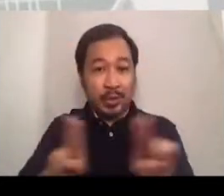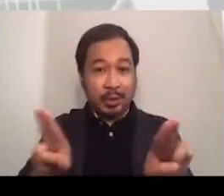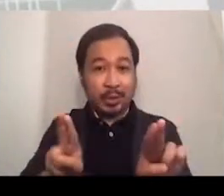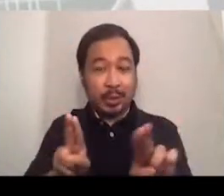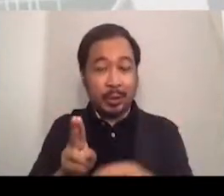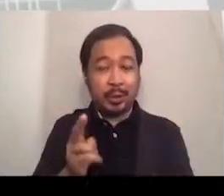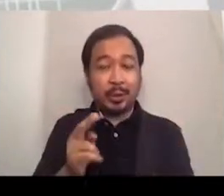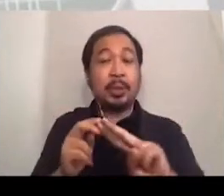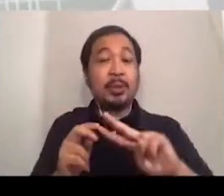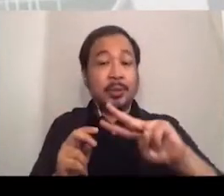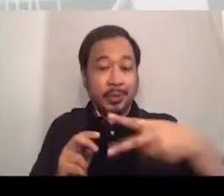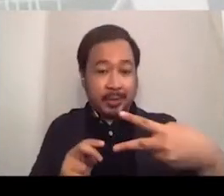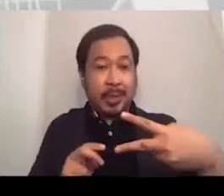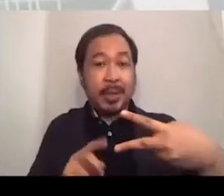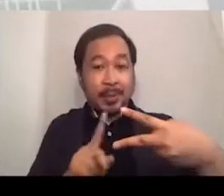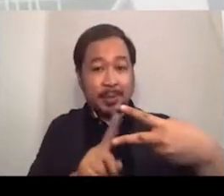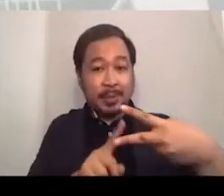She will be followed by Mr. Masahito Kawamori,